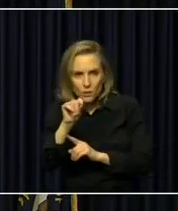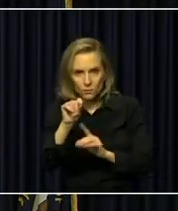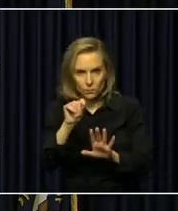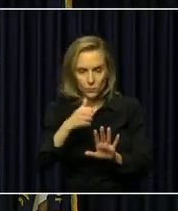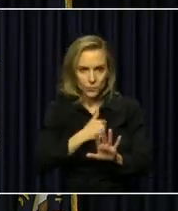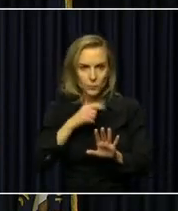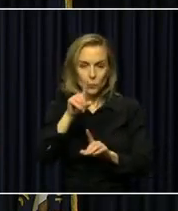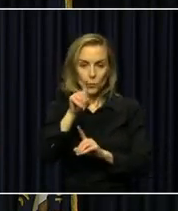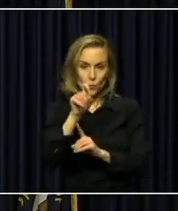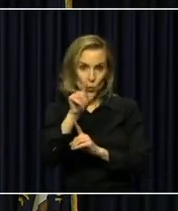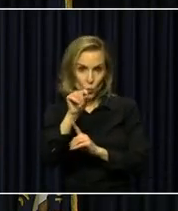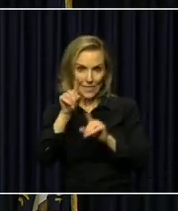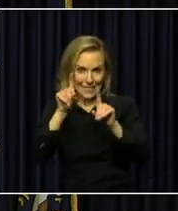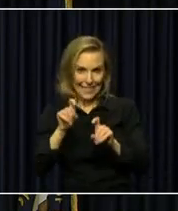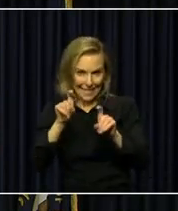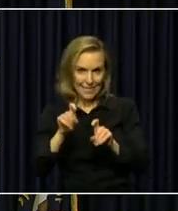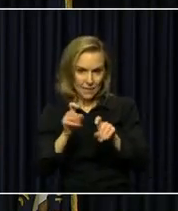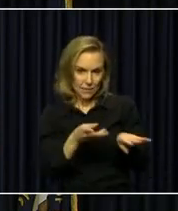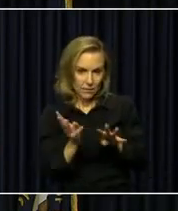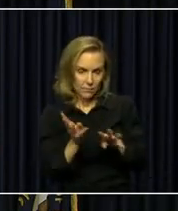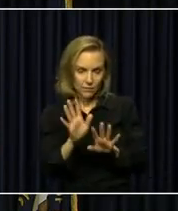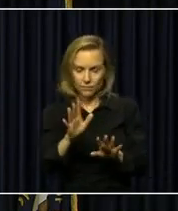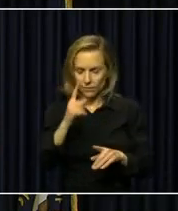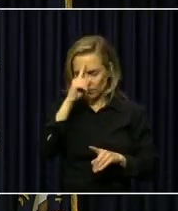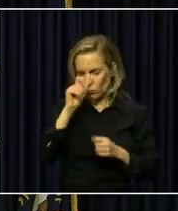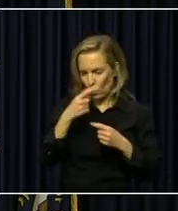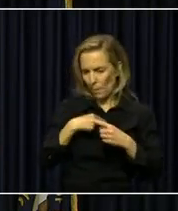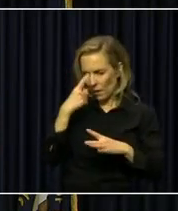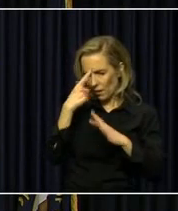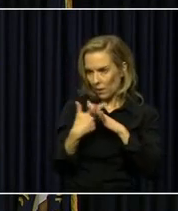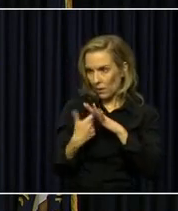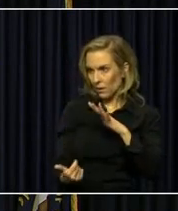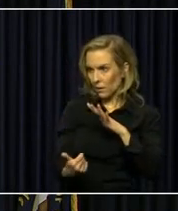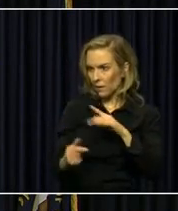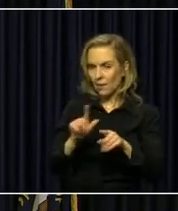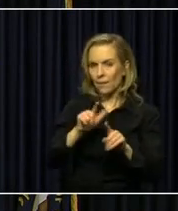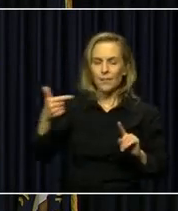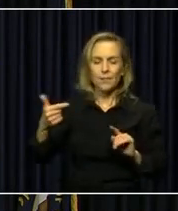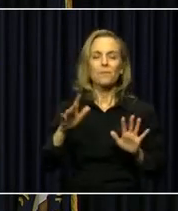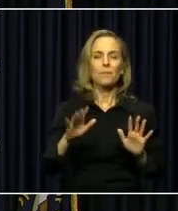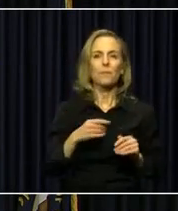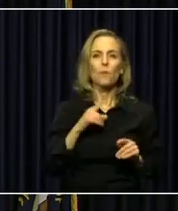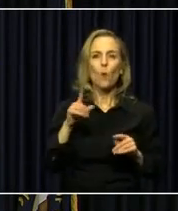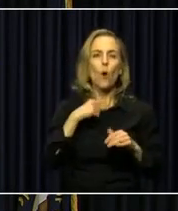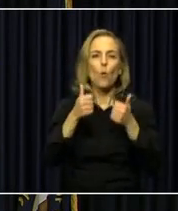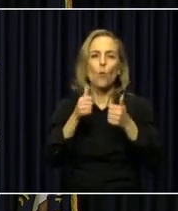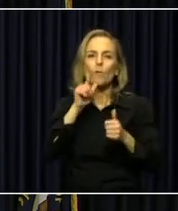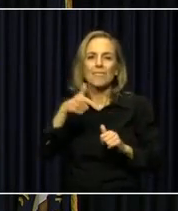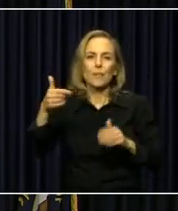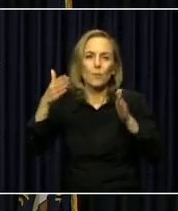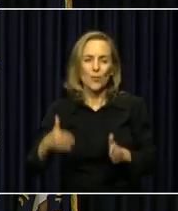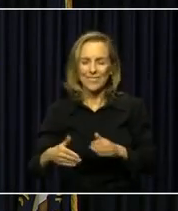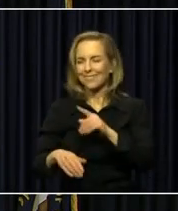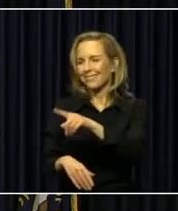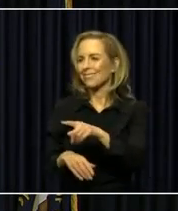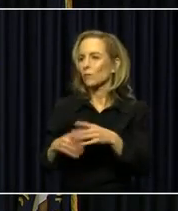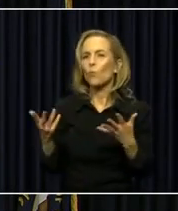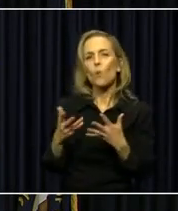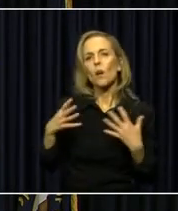OPINION. I WANTED TO SEE IF GOVERNOR BESHEAR WOULD HAVE IMMEDIATE COMMENT ON THE LAWSUIT.